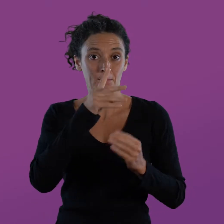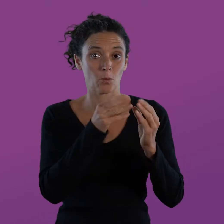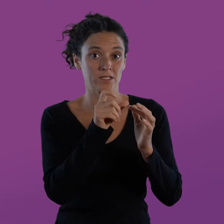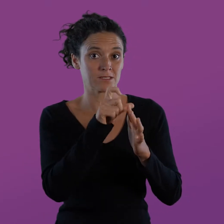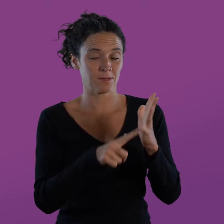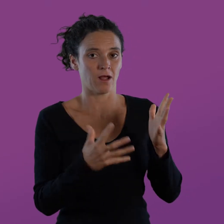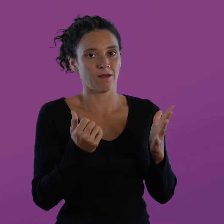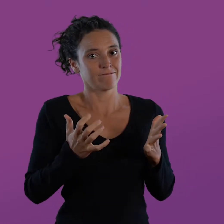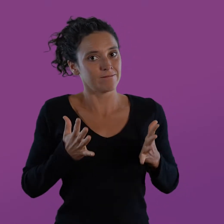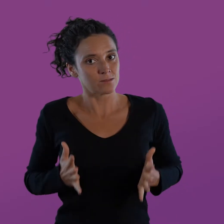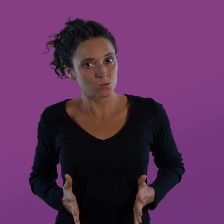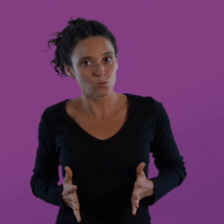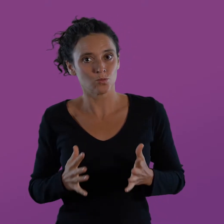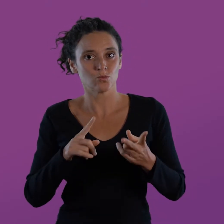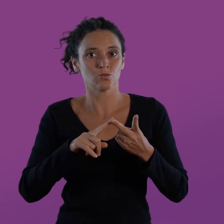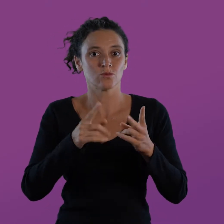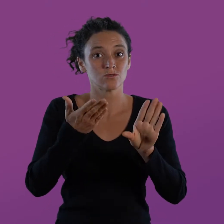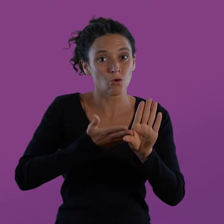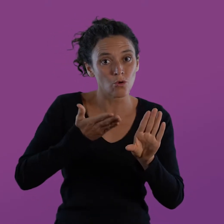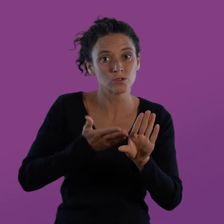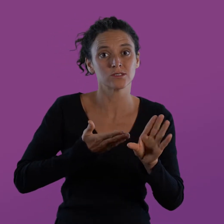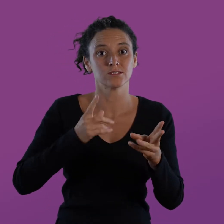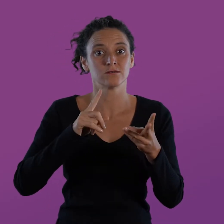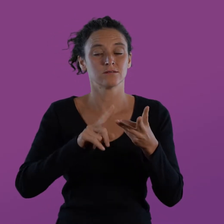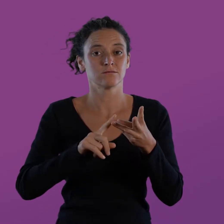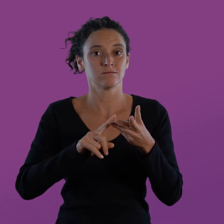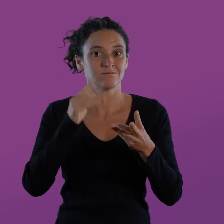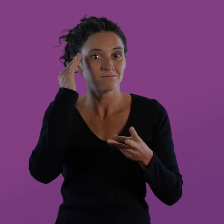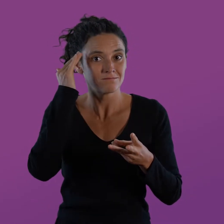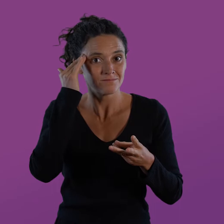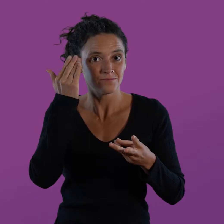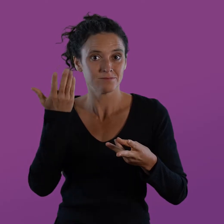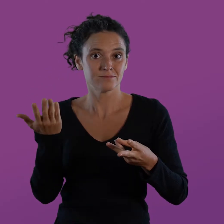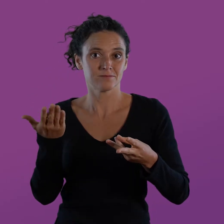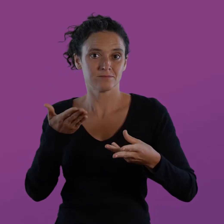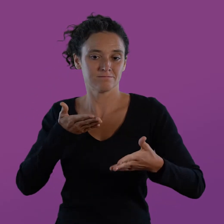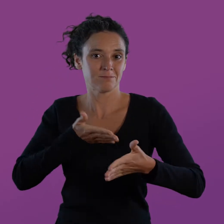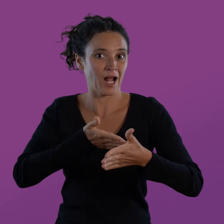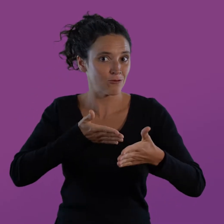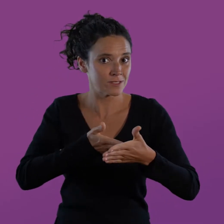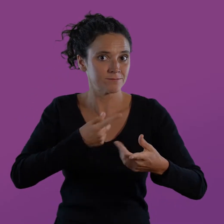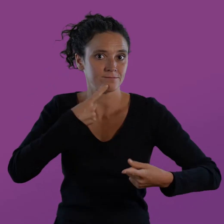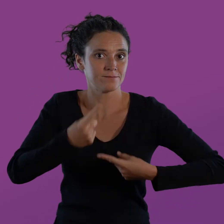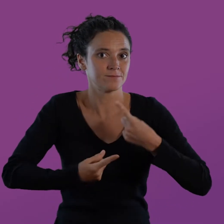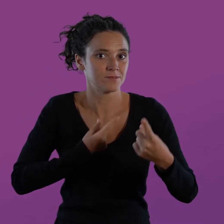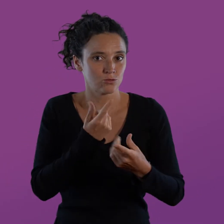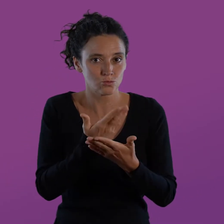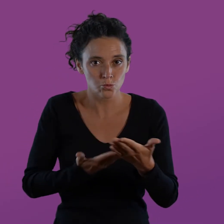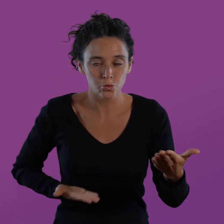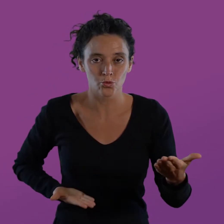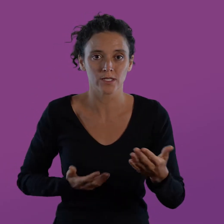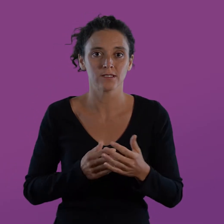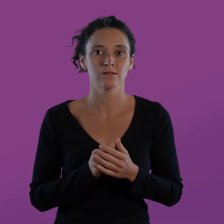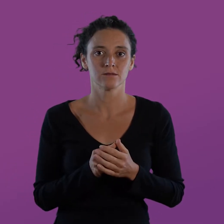The Royal Commission must assist people with disability to overcome the physical, psychological and communications barriers that might otherwise prevent stories being told.